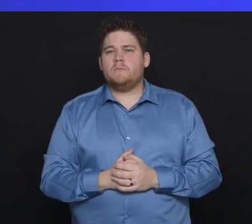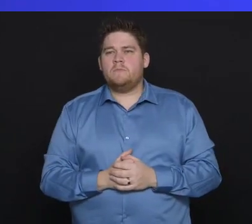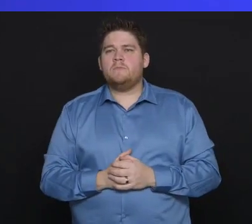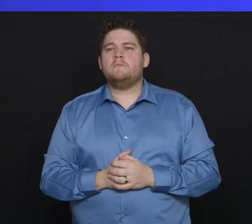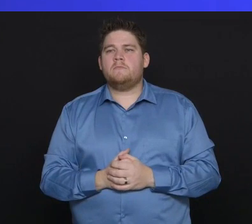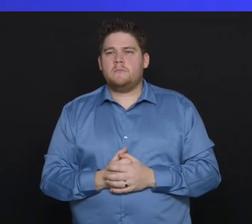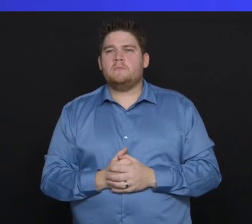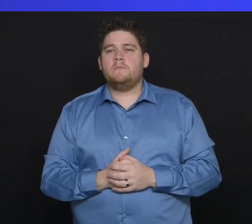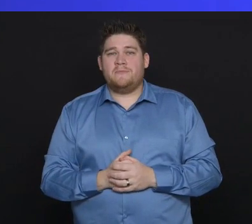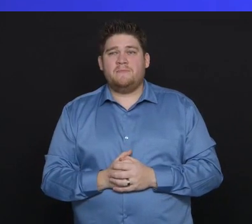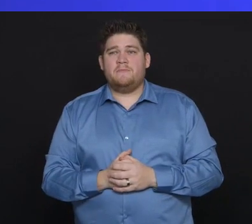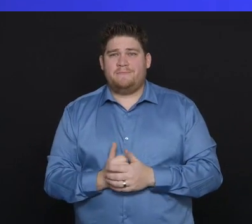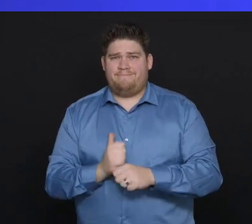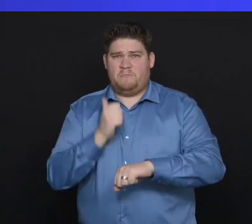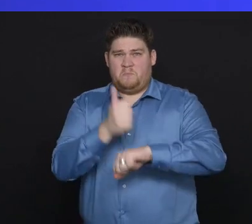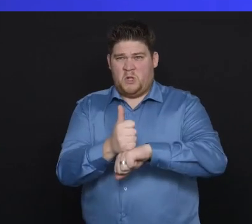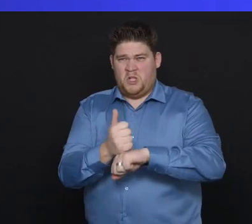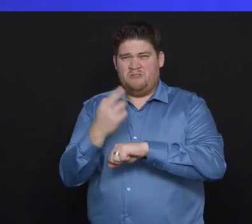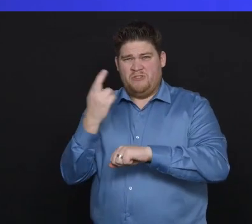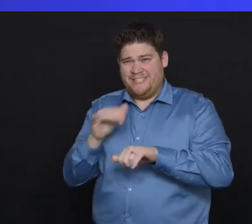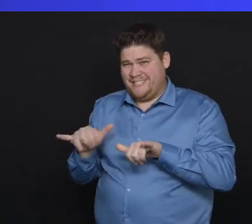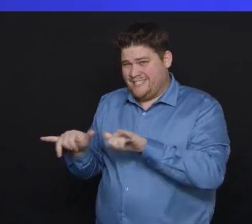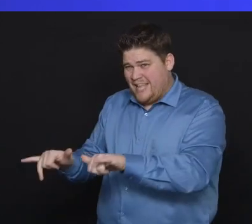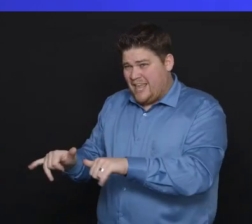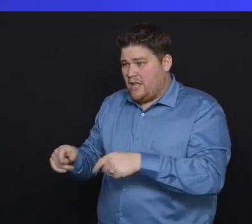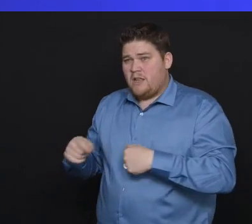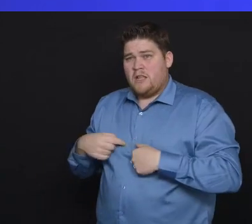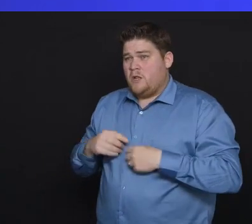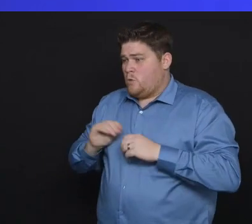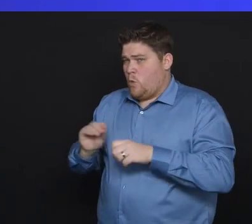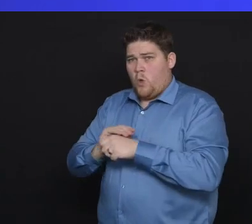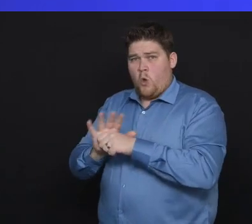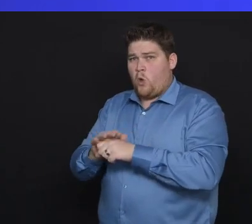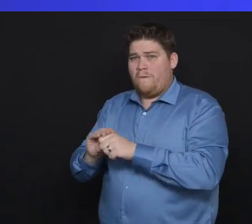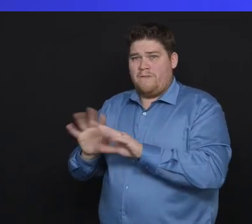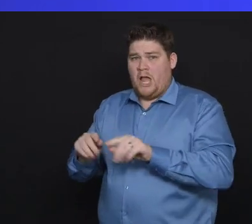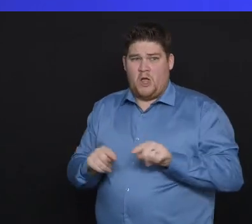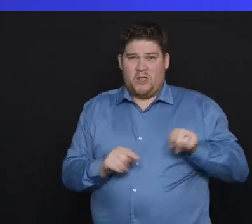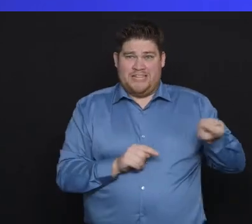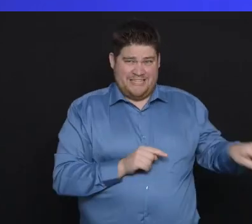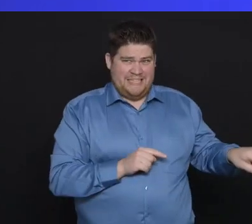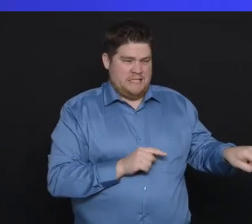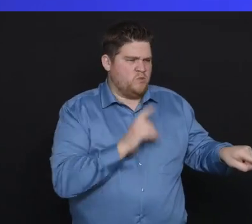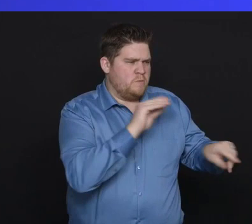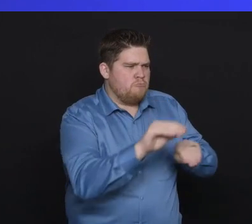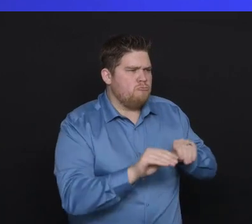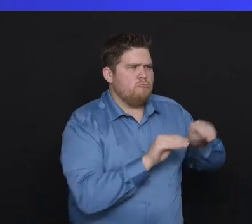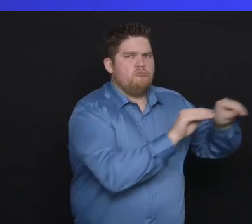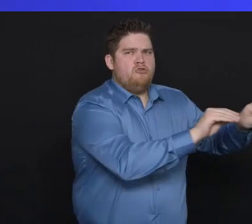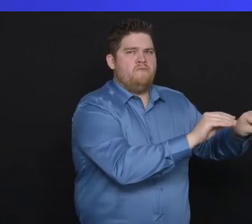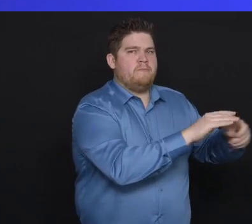we would move other people out of the hospital. That is because it is